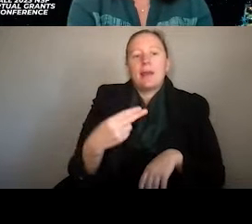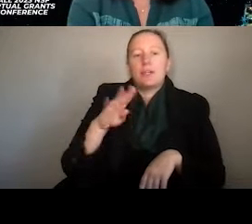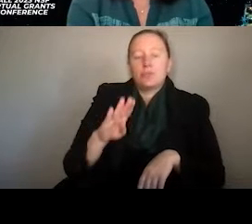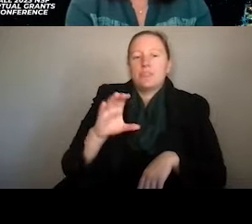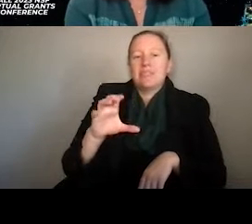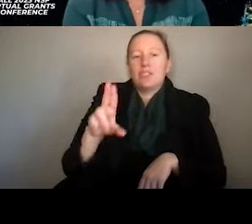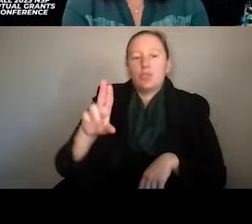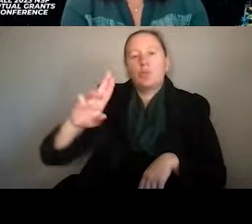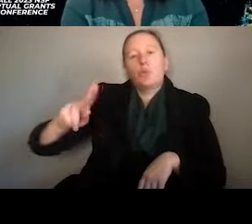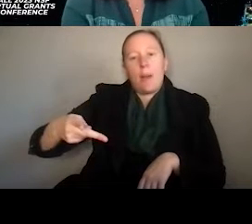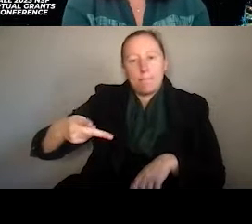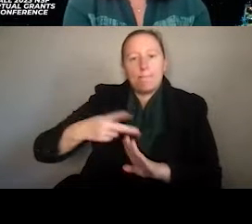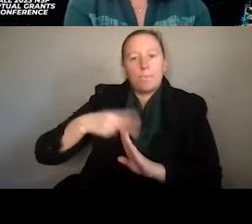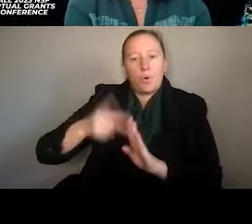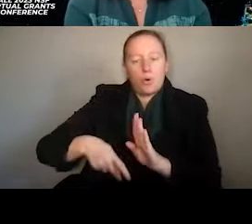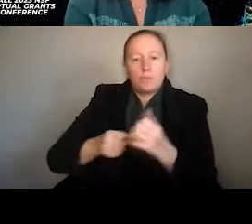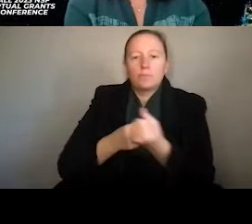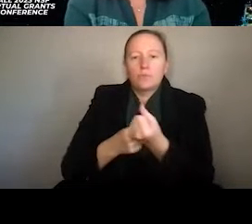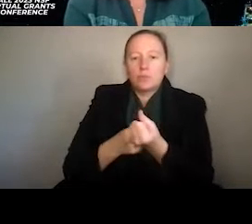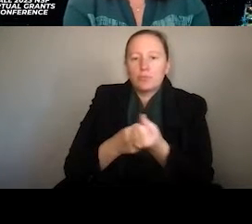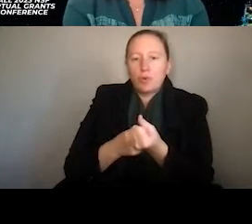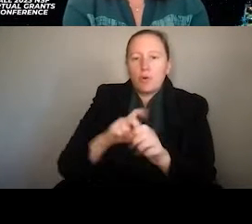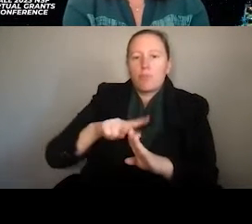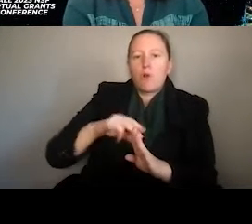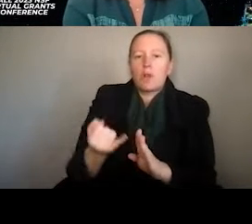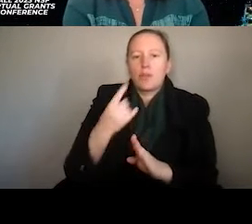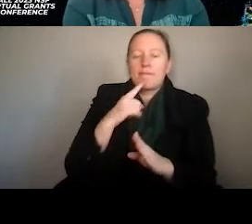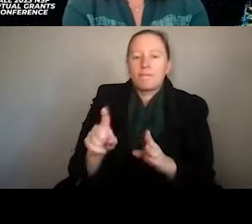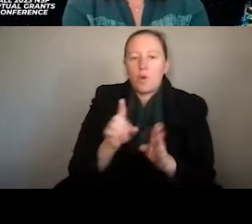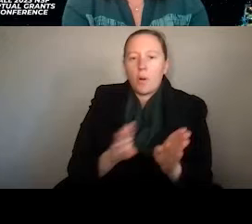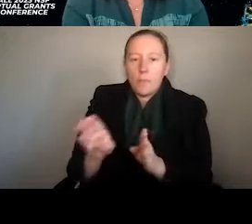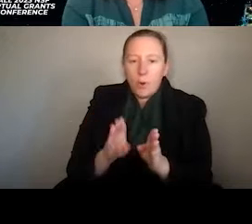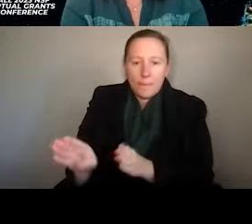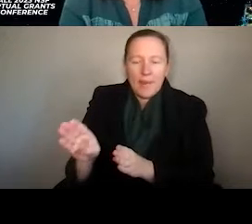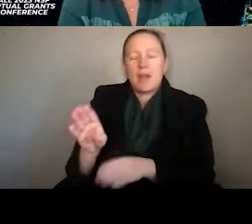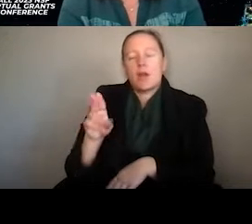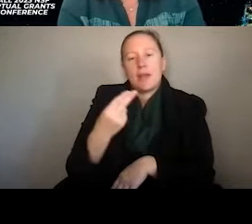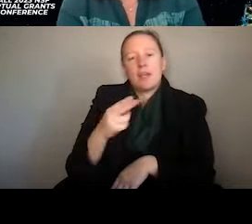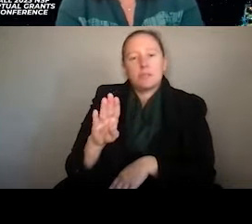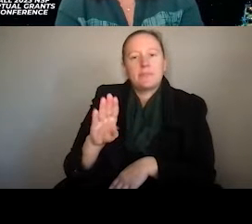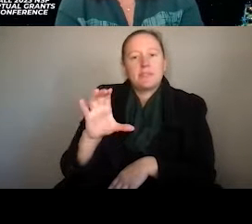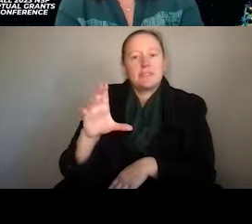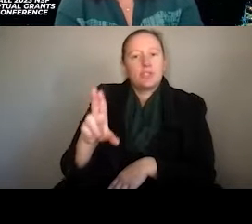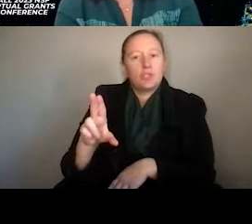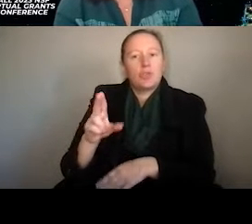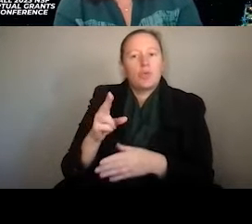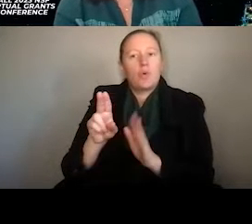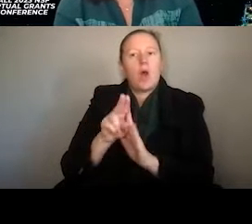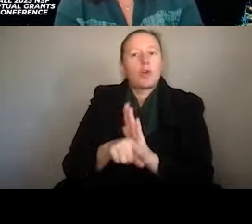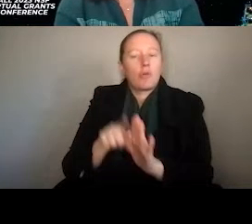This program support approaches to prepare HBCU undergraduates for the STEM workforce, as well as